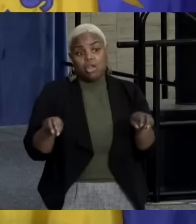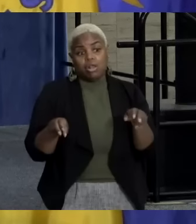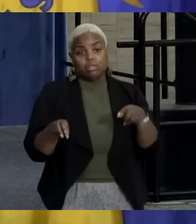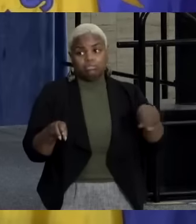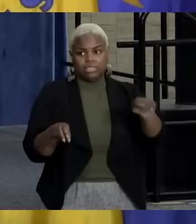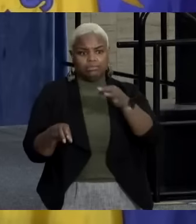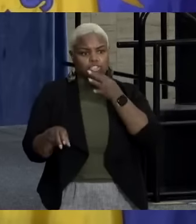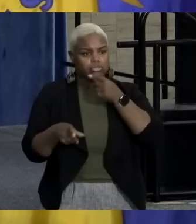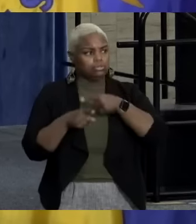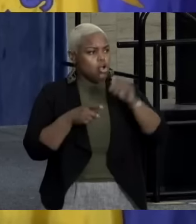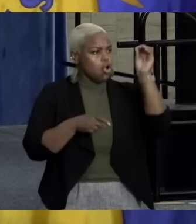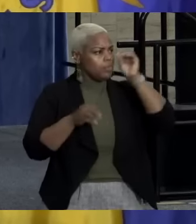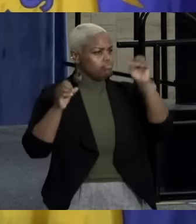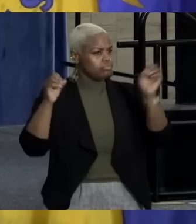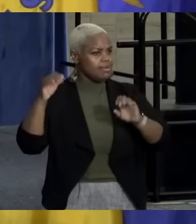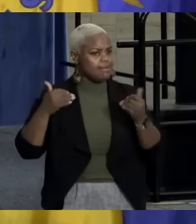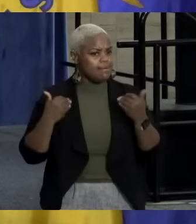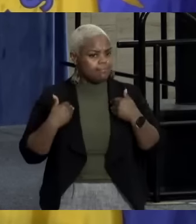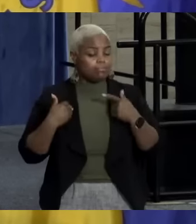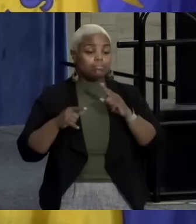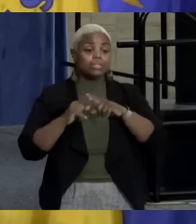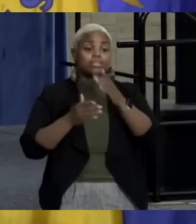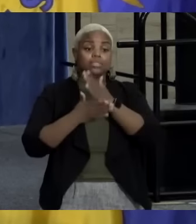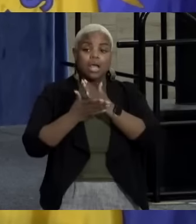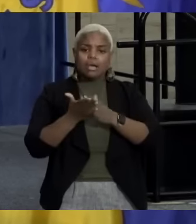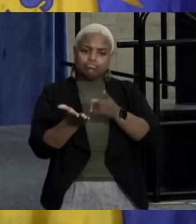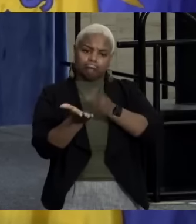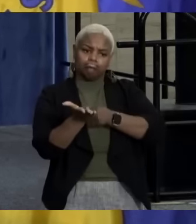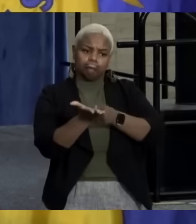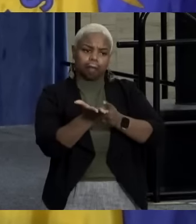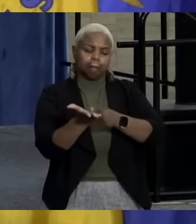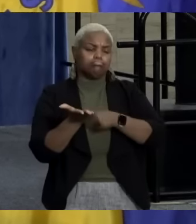some of whom are on stage today, and then we have our subject matter experts